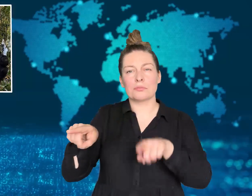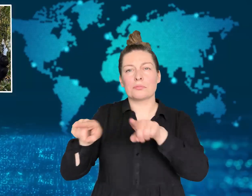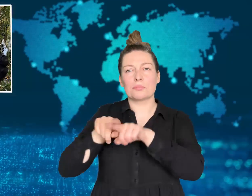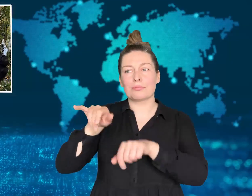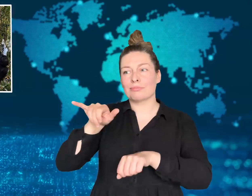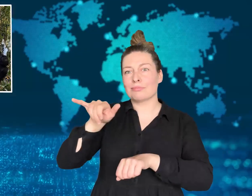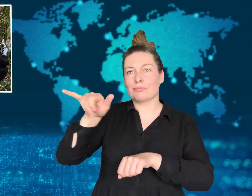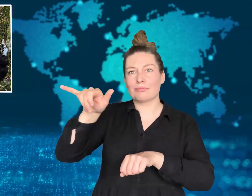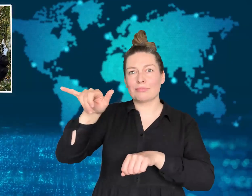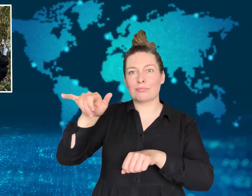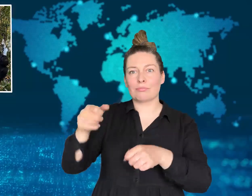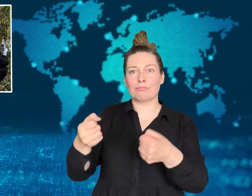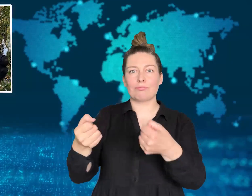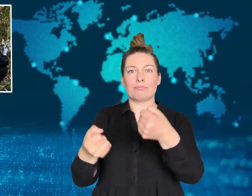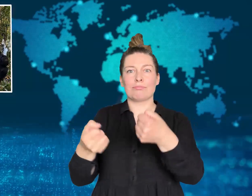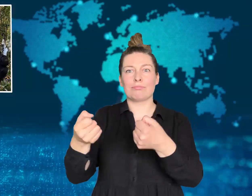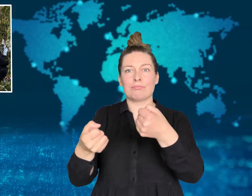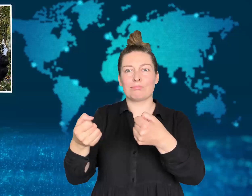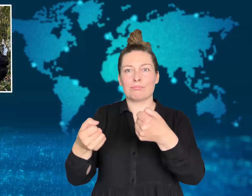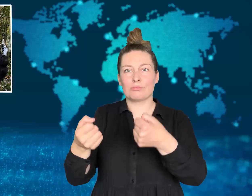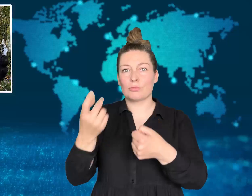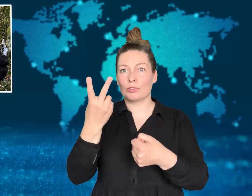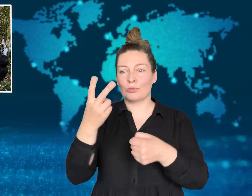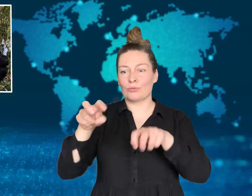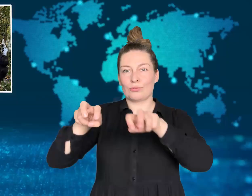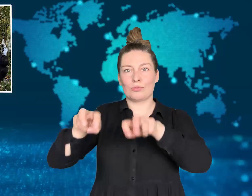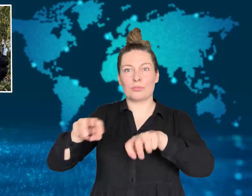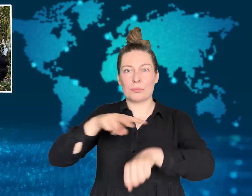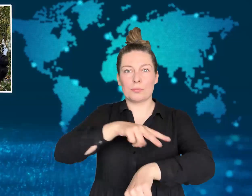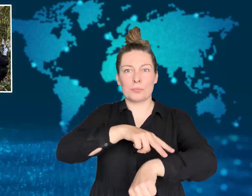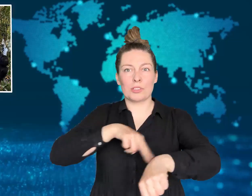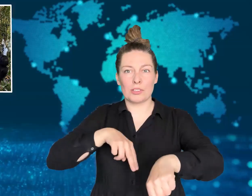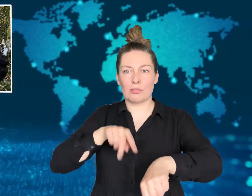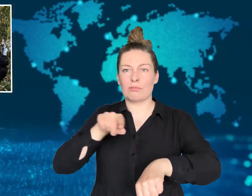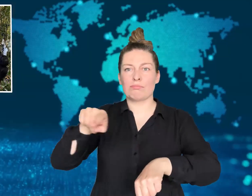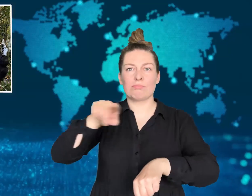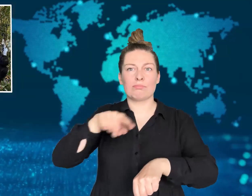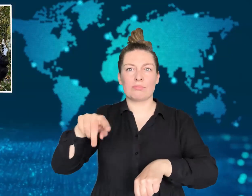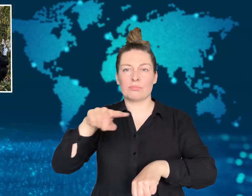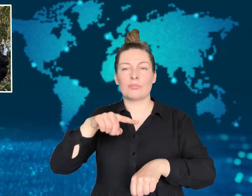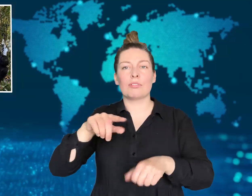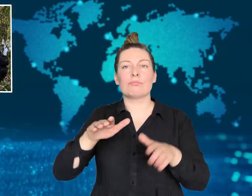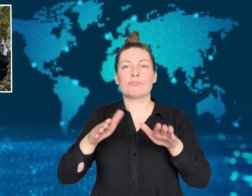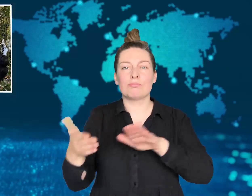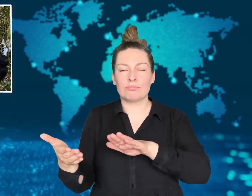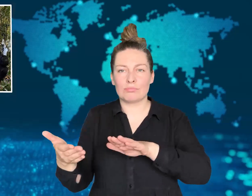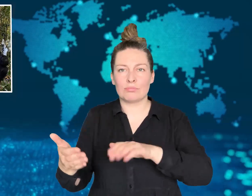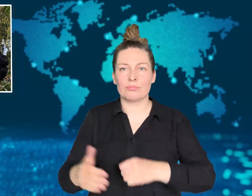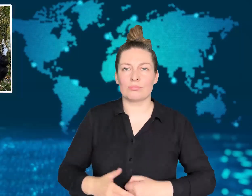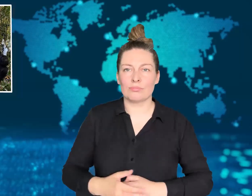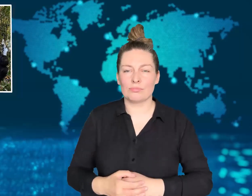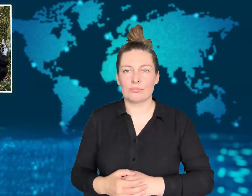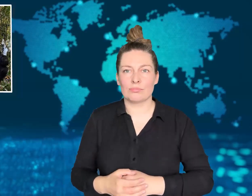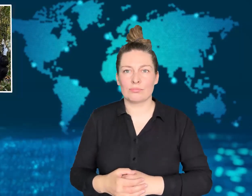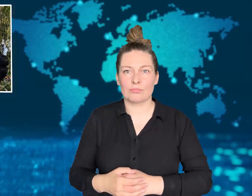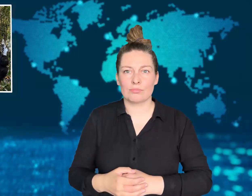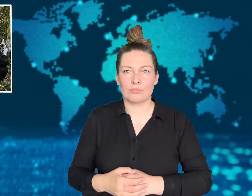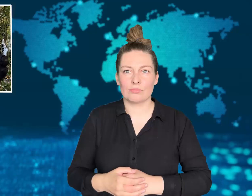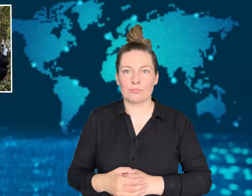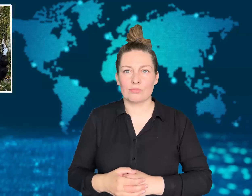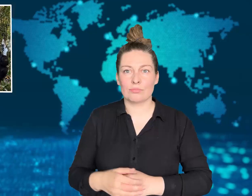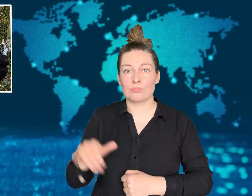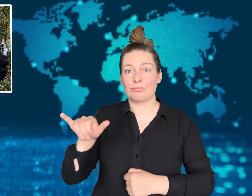Their Cessna aircraft was traveling from Araracuara, which is deep